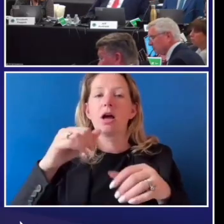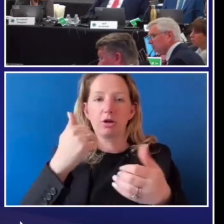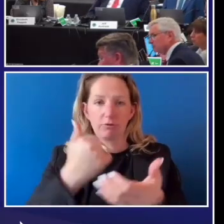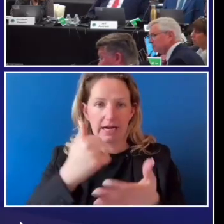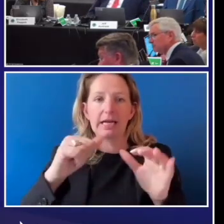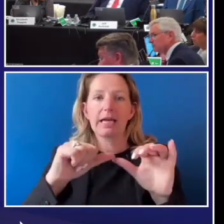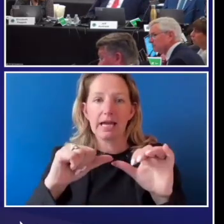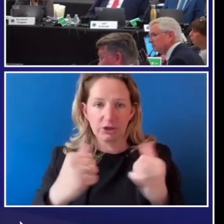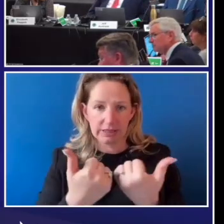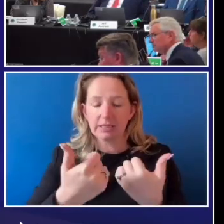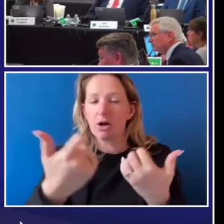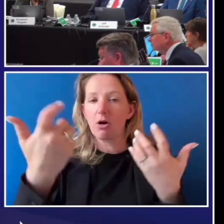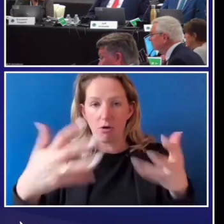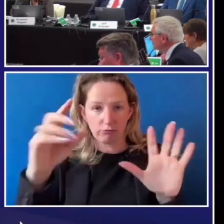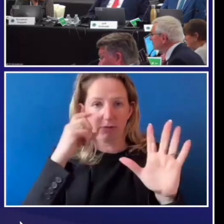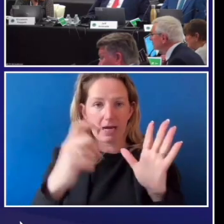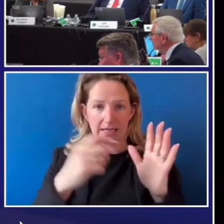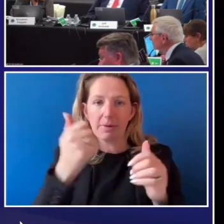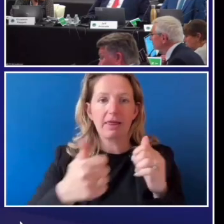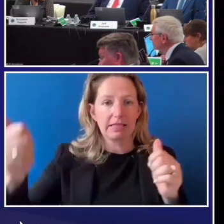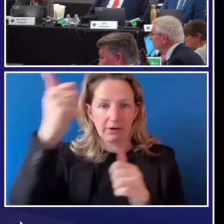welcome to the table, alternate Heather Perfetti.